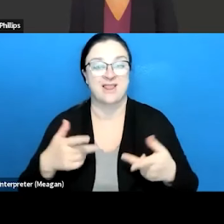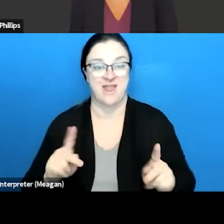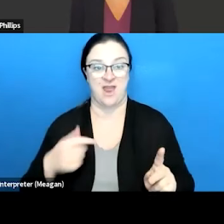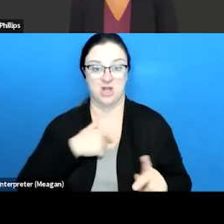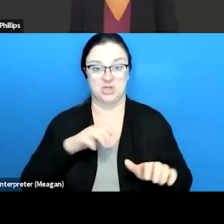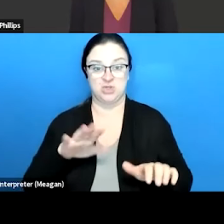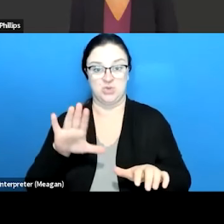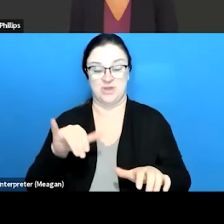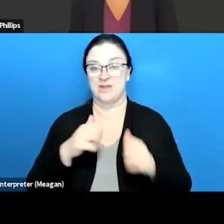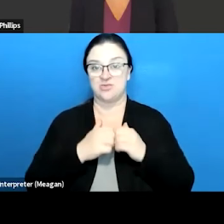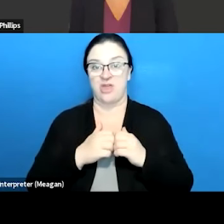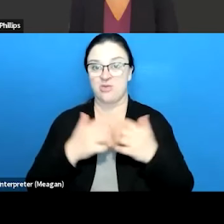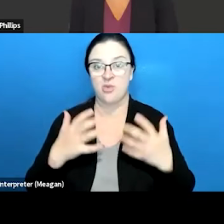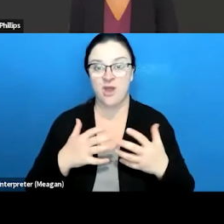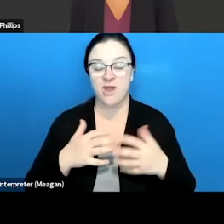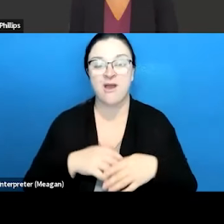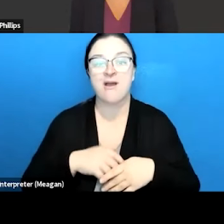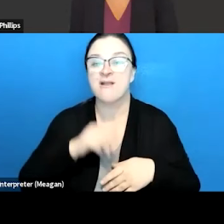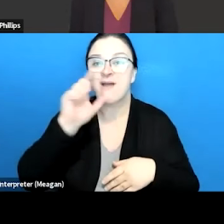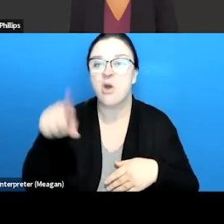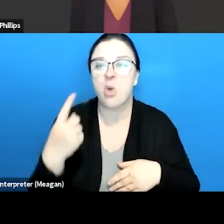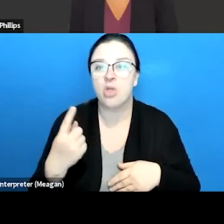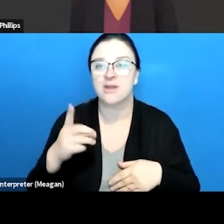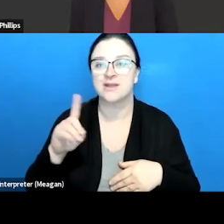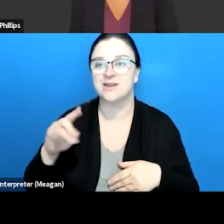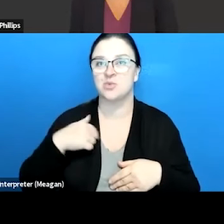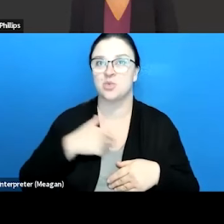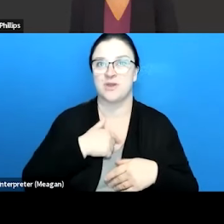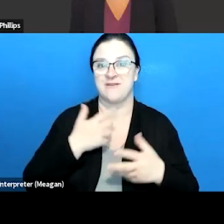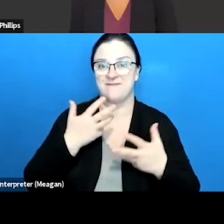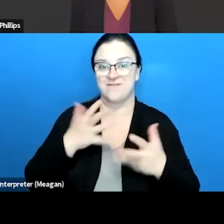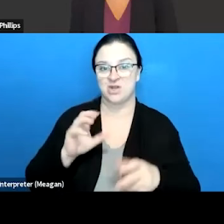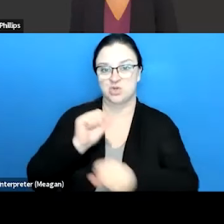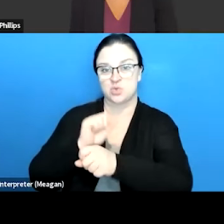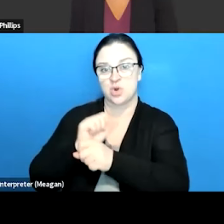is that not only have we all worked with CommCare for quite some time,